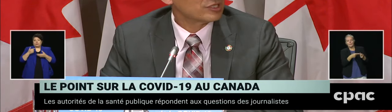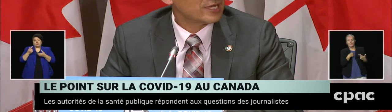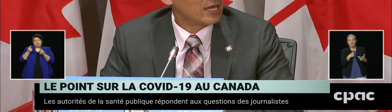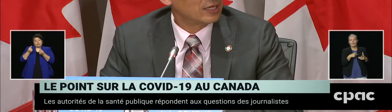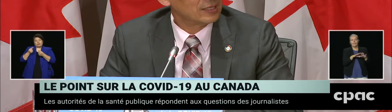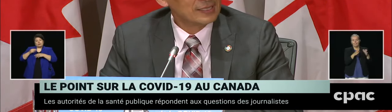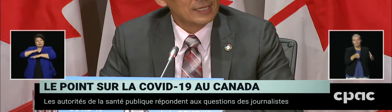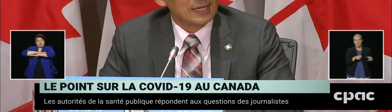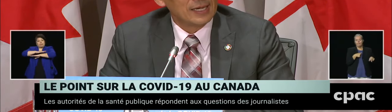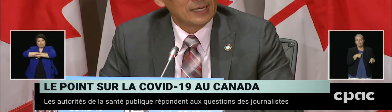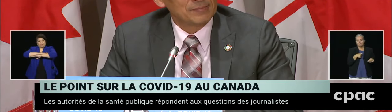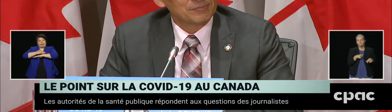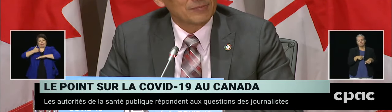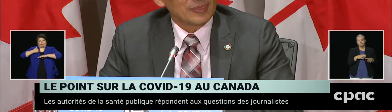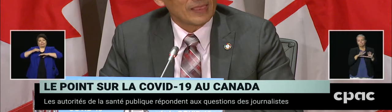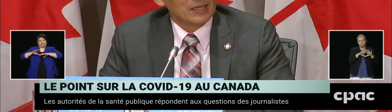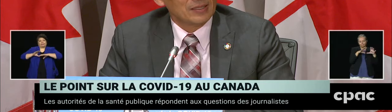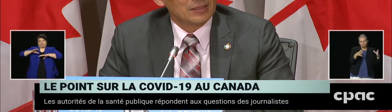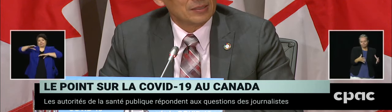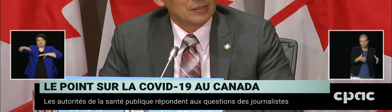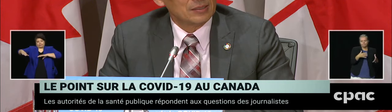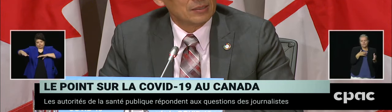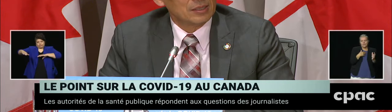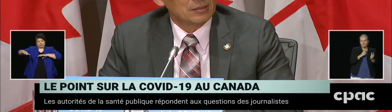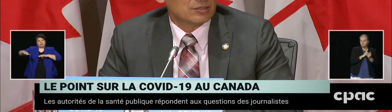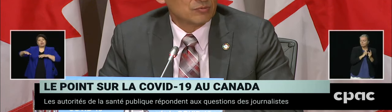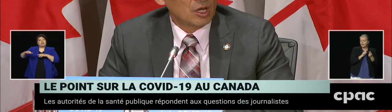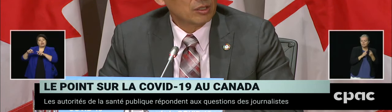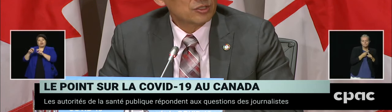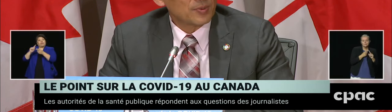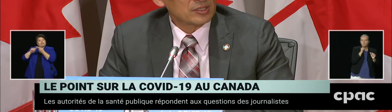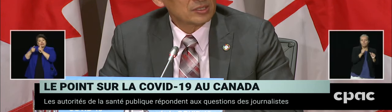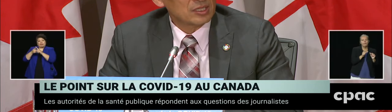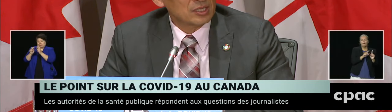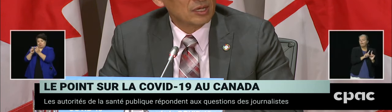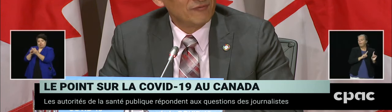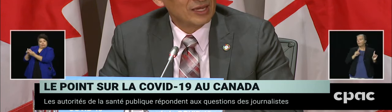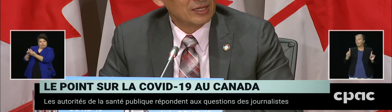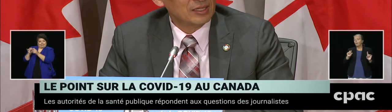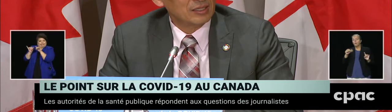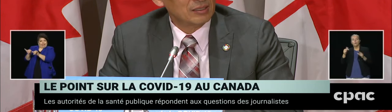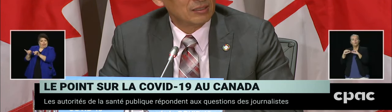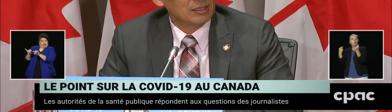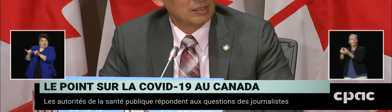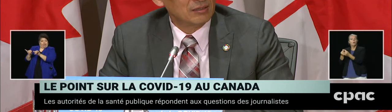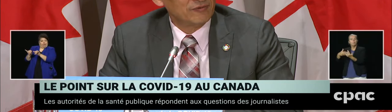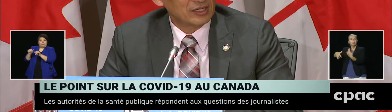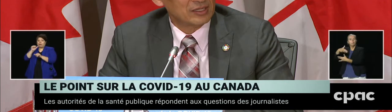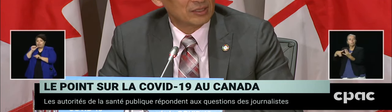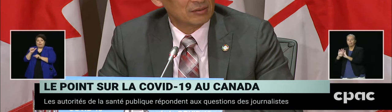PERHAPS YOU MIGHT CHOOSE A TABLE